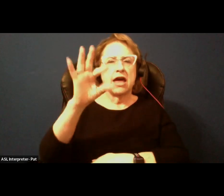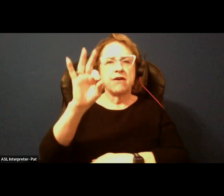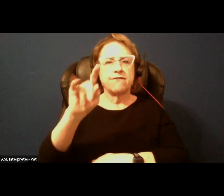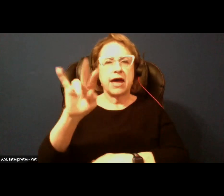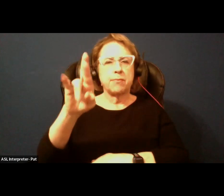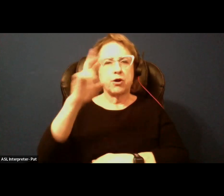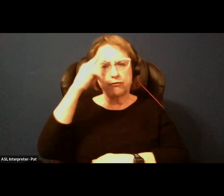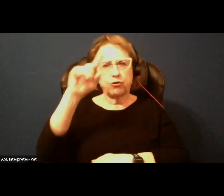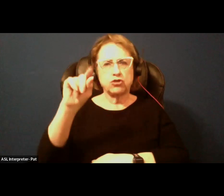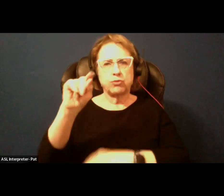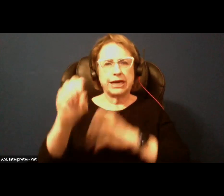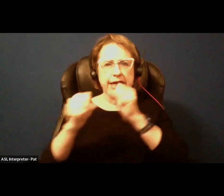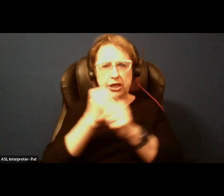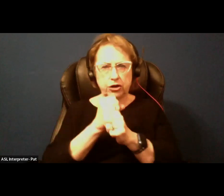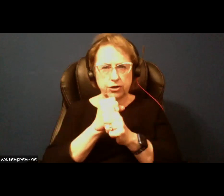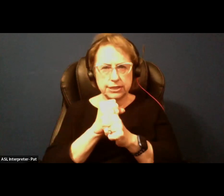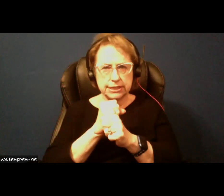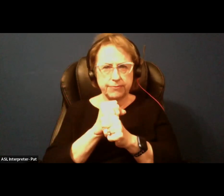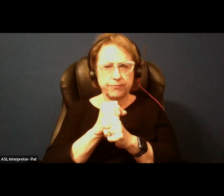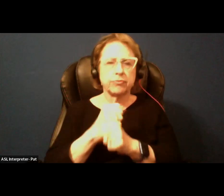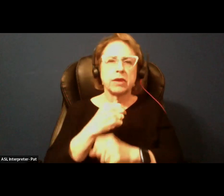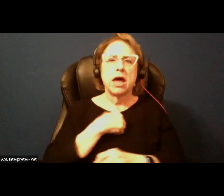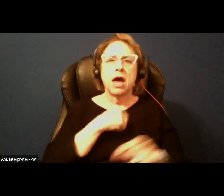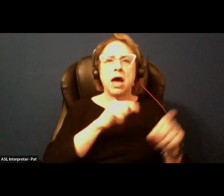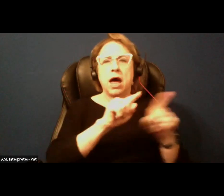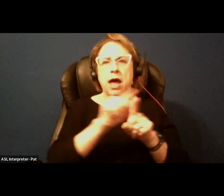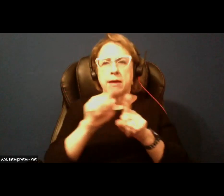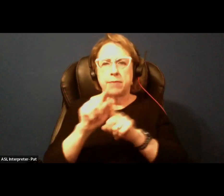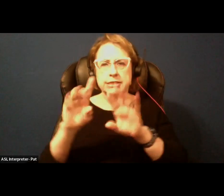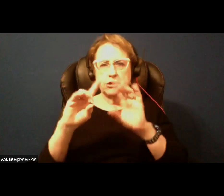the district 9 environmental programs coordinator and the California broadband policy lead. And I'll